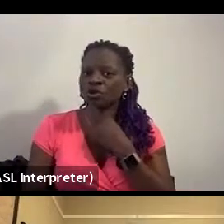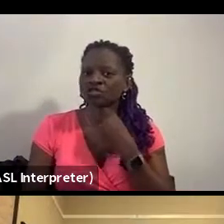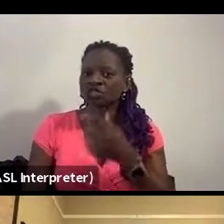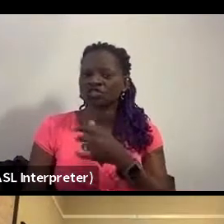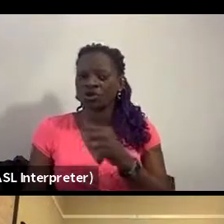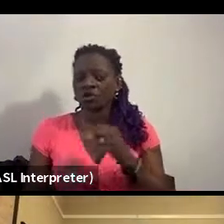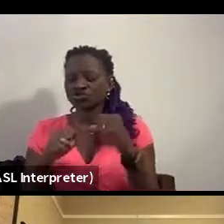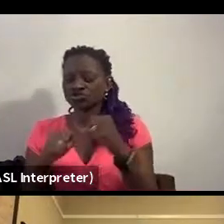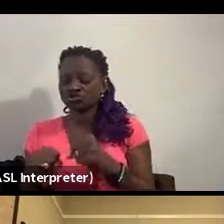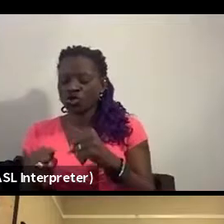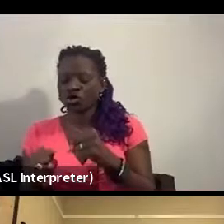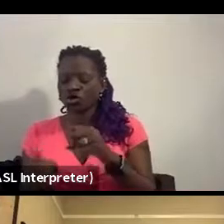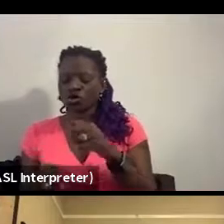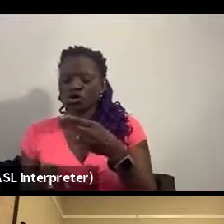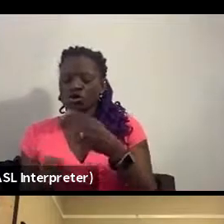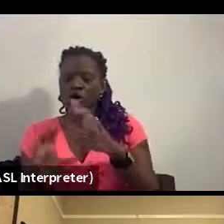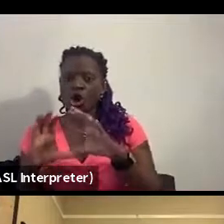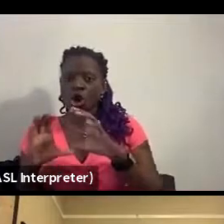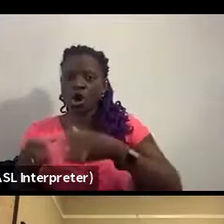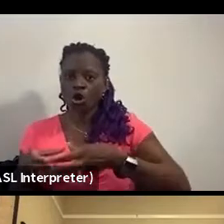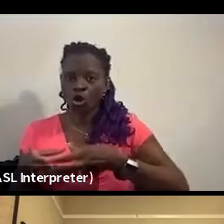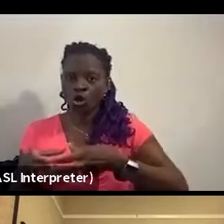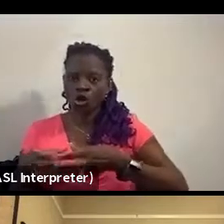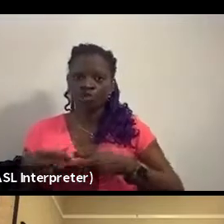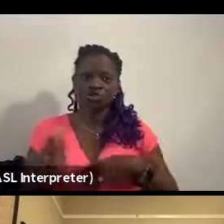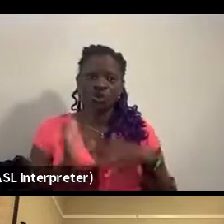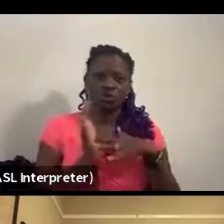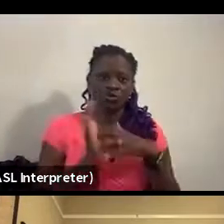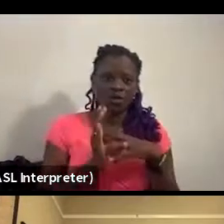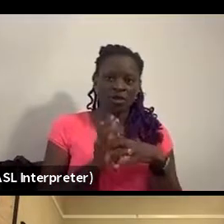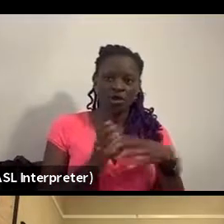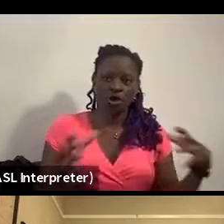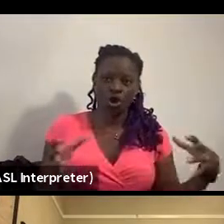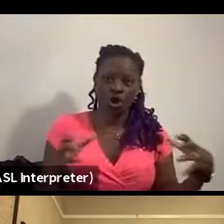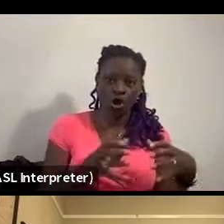Is it something that how do we maneuver through this? And can you just talk about herd immunity?